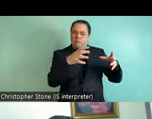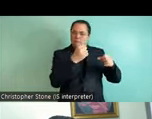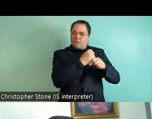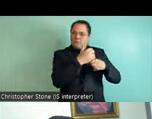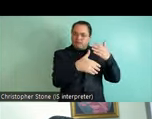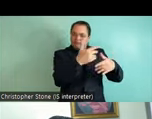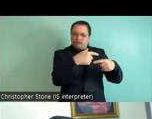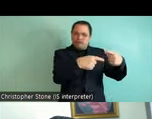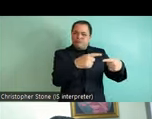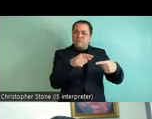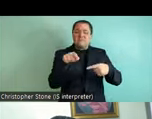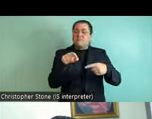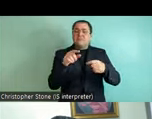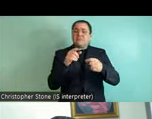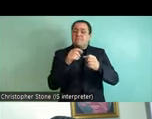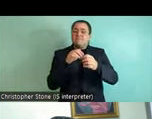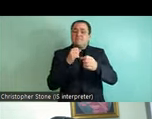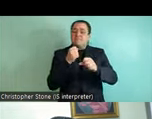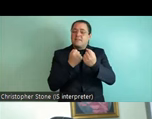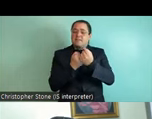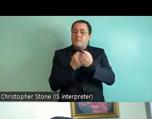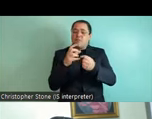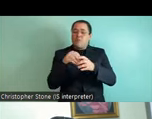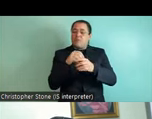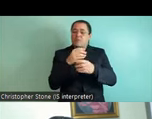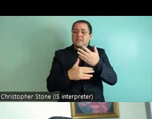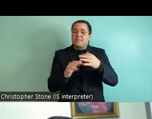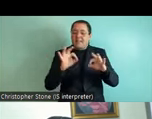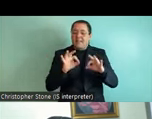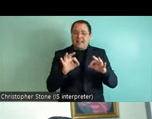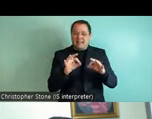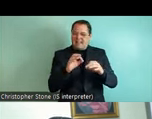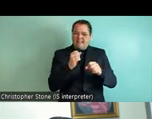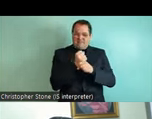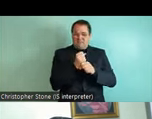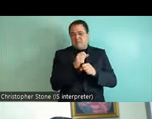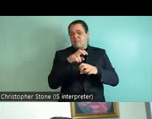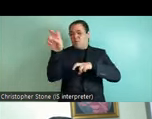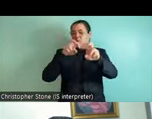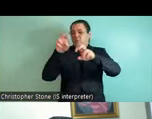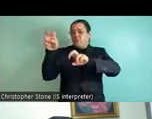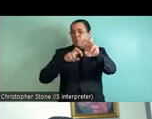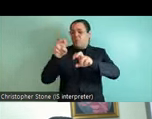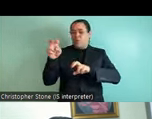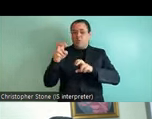11:48:19 Now we see quite a bit of benefits of having inclusive workplaces, which includes,